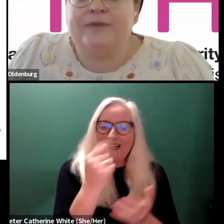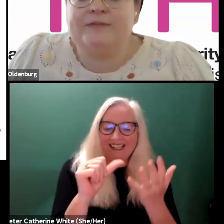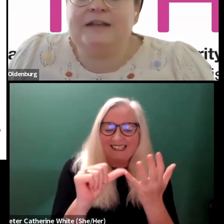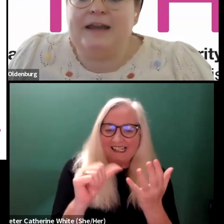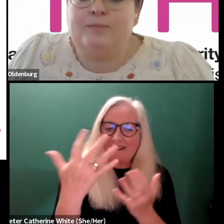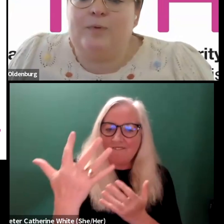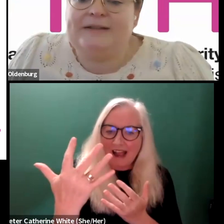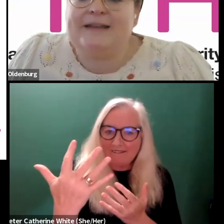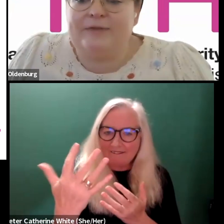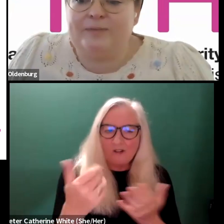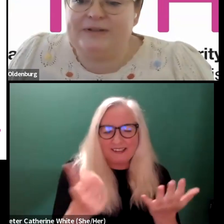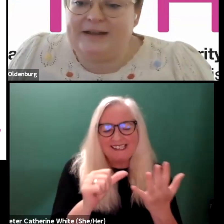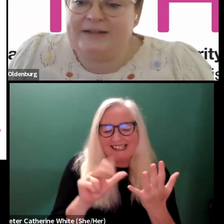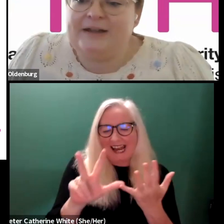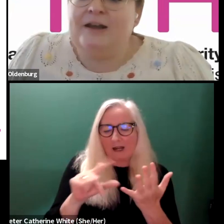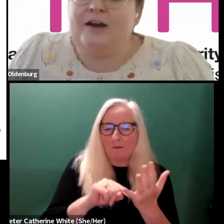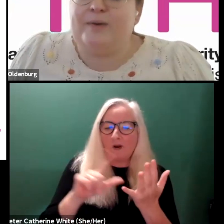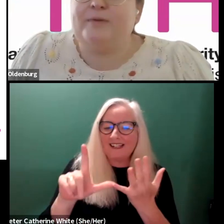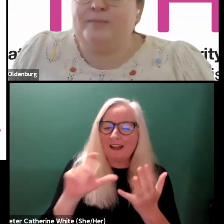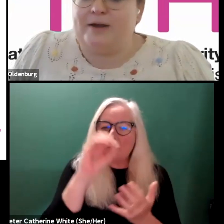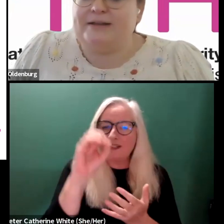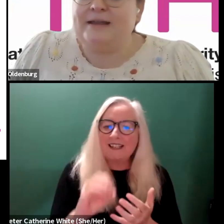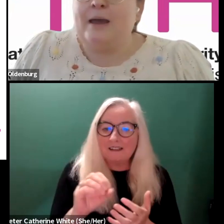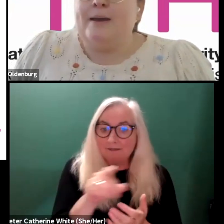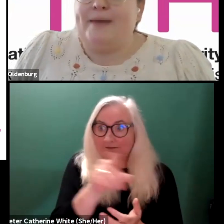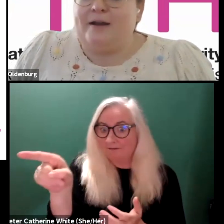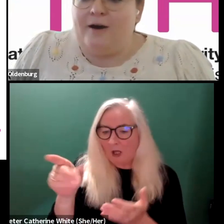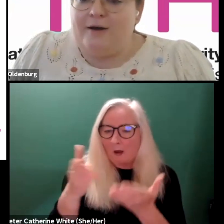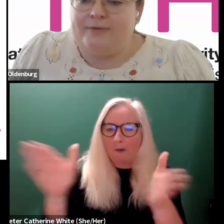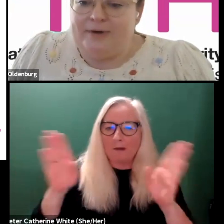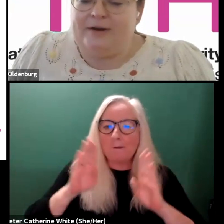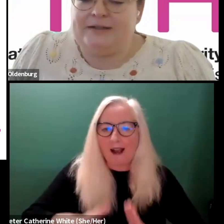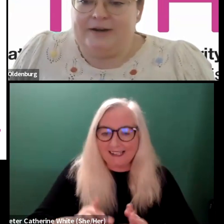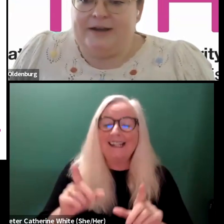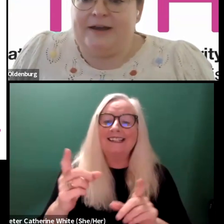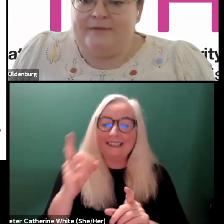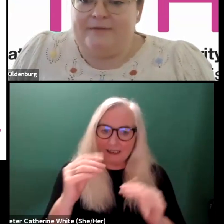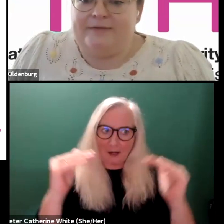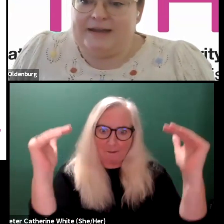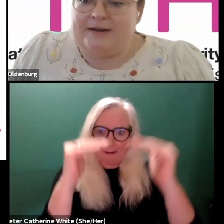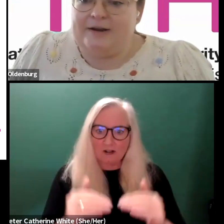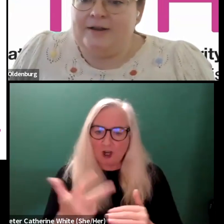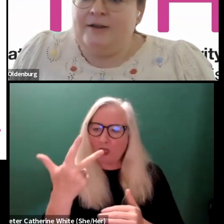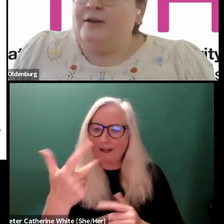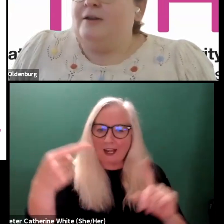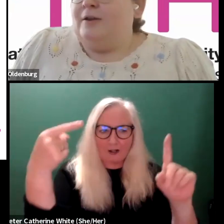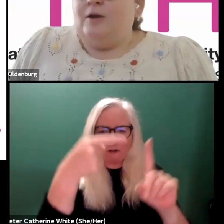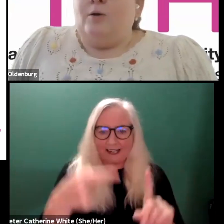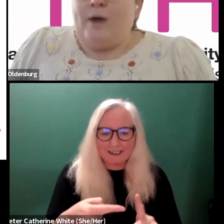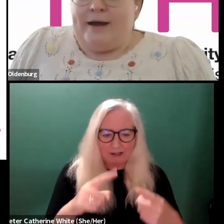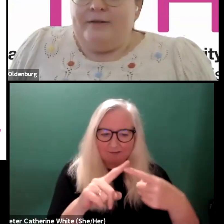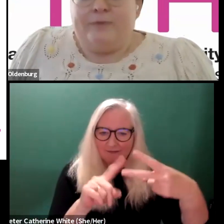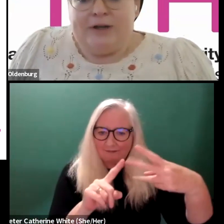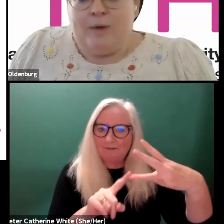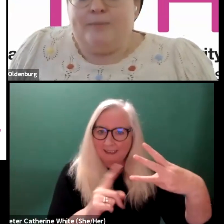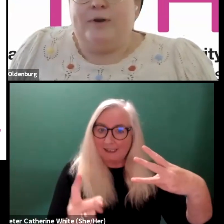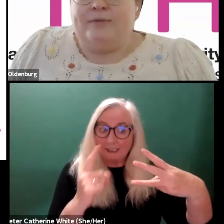Of public bodies met all 3 criteria of the indicator. Well, 41.3% did not.